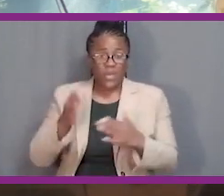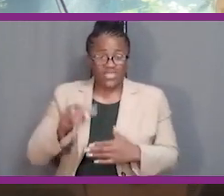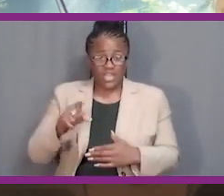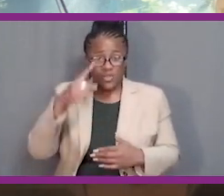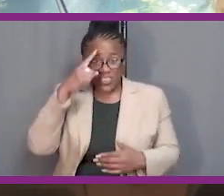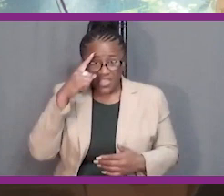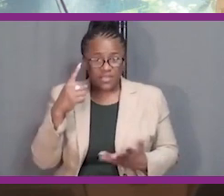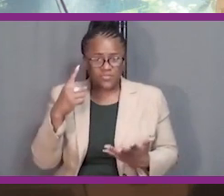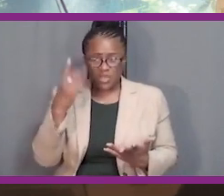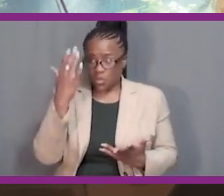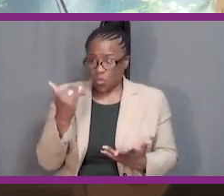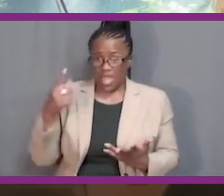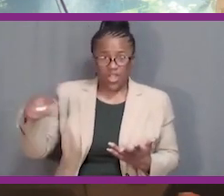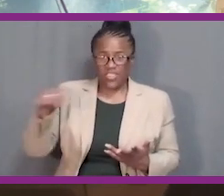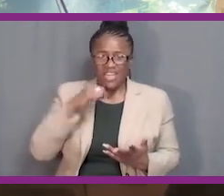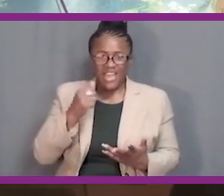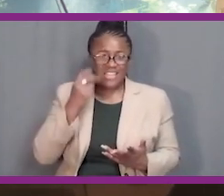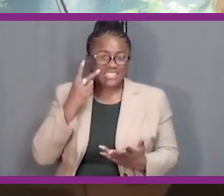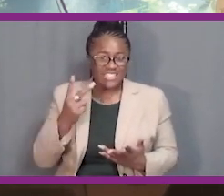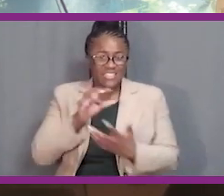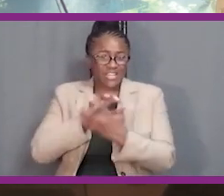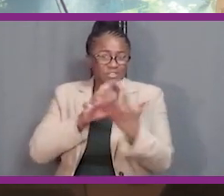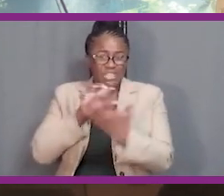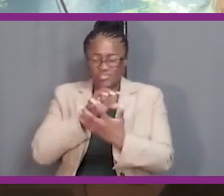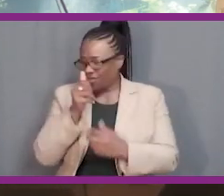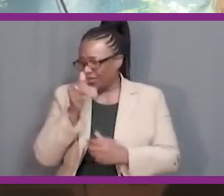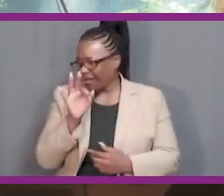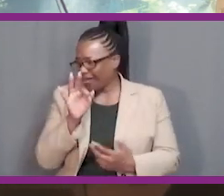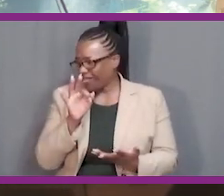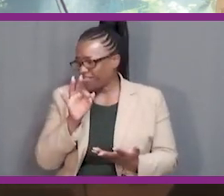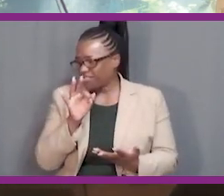Because what we're hearing is there's still so much fight sometimes just to get with those